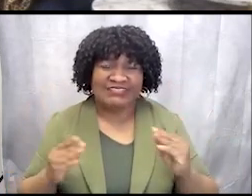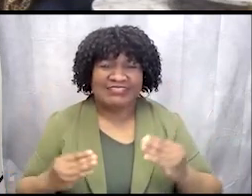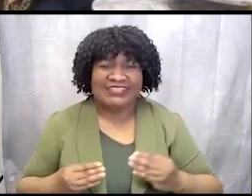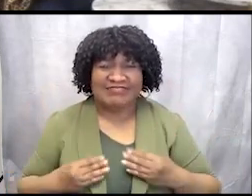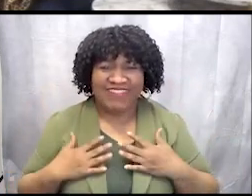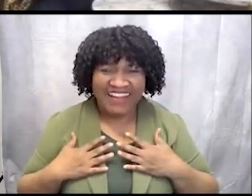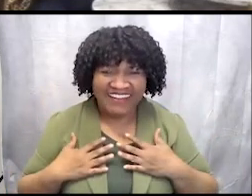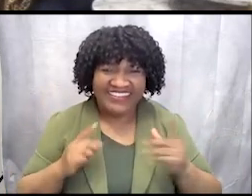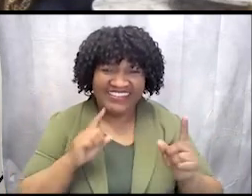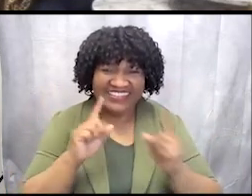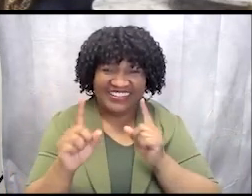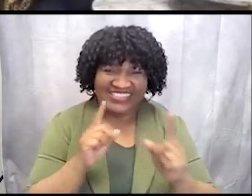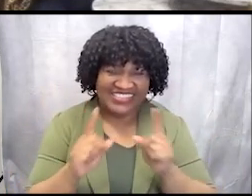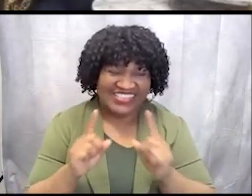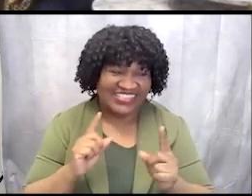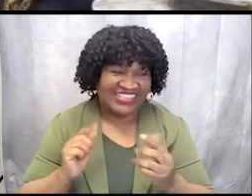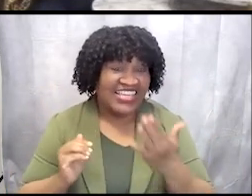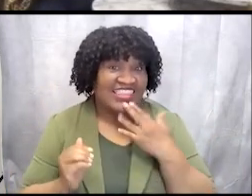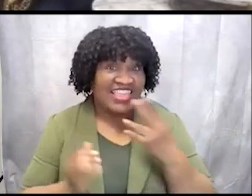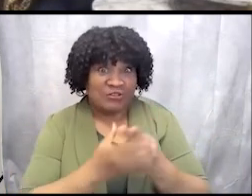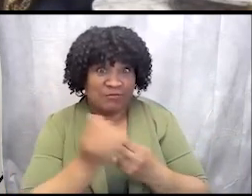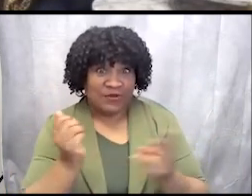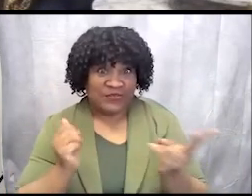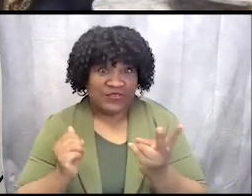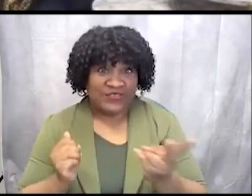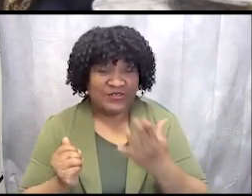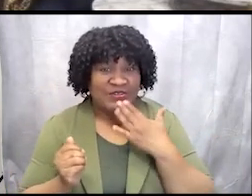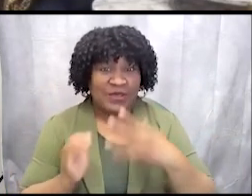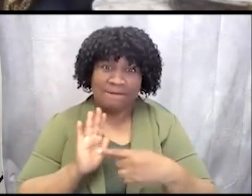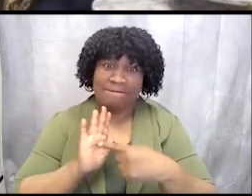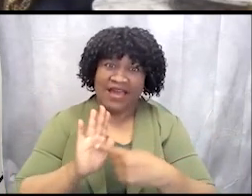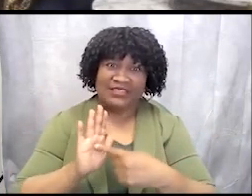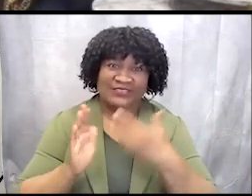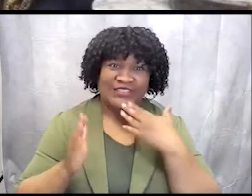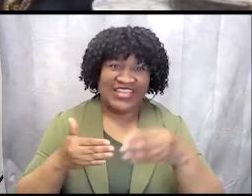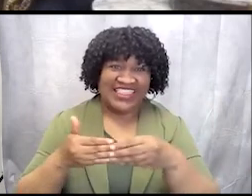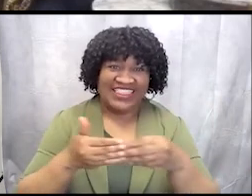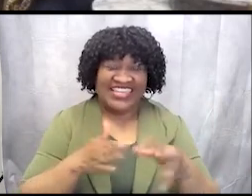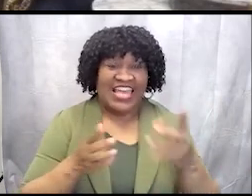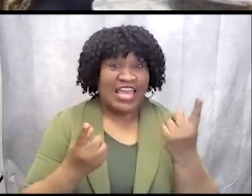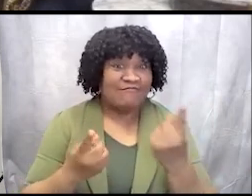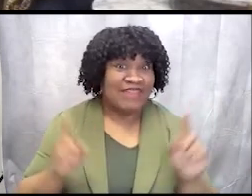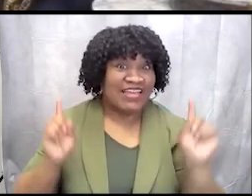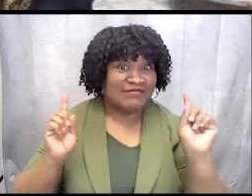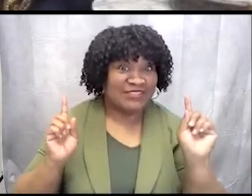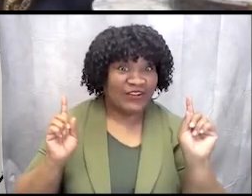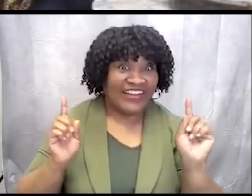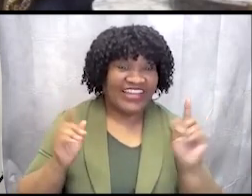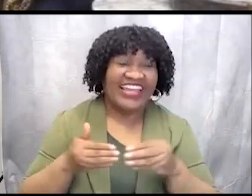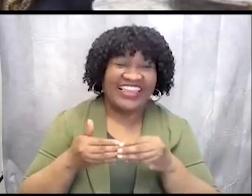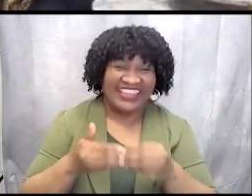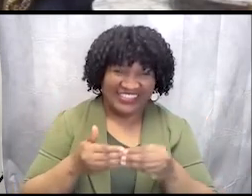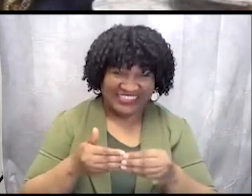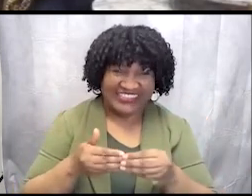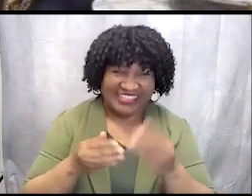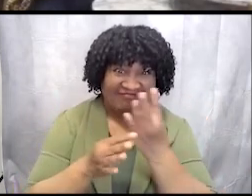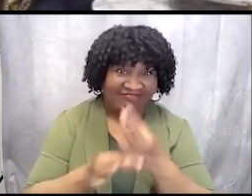and enlightening conversation. And thanks to both of you for being models of leadership, emancipatory leadership, and we look forward to continuing